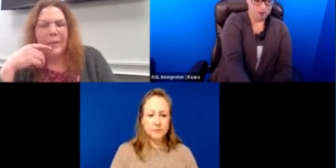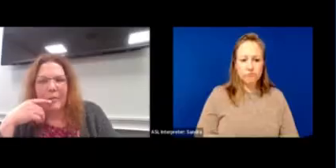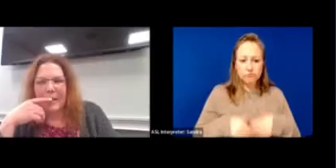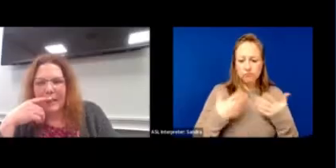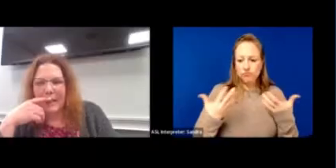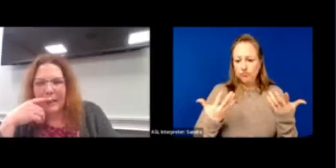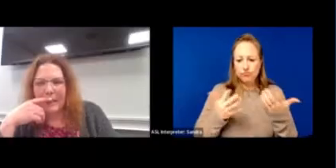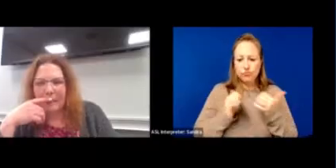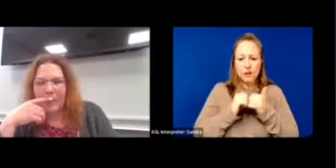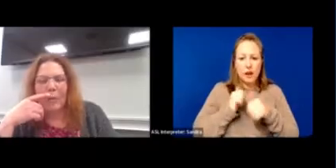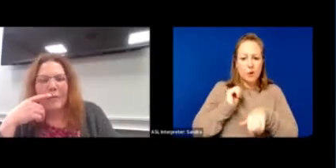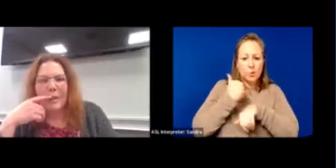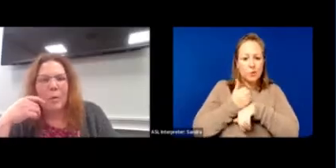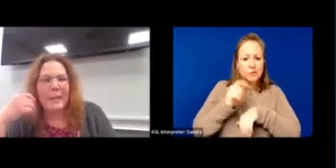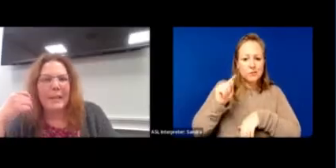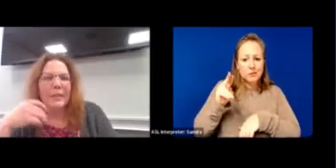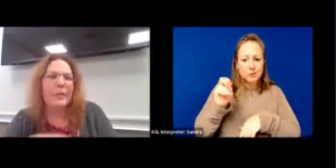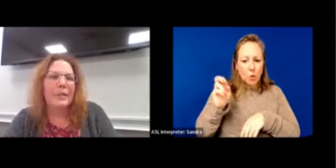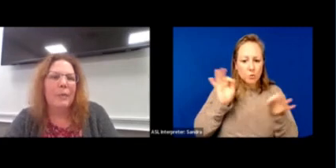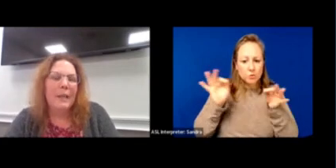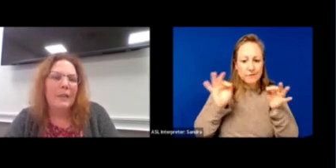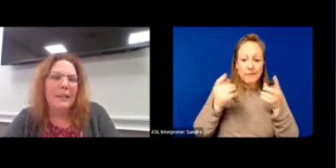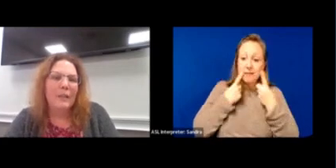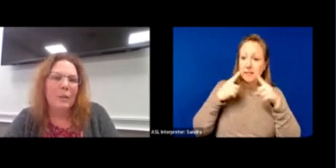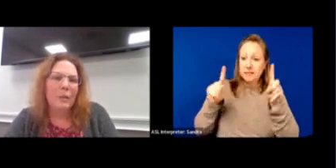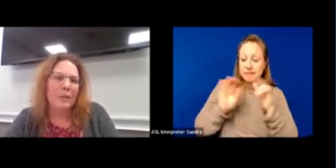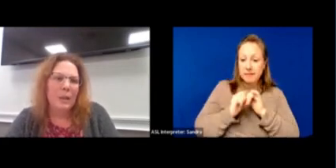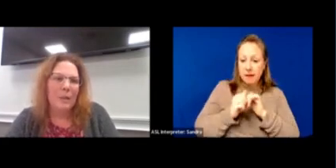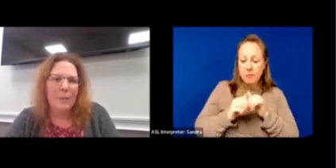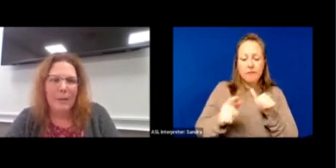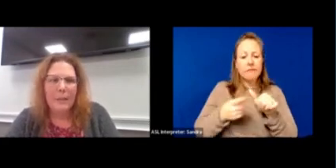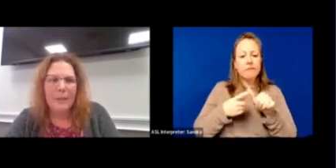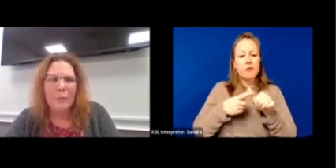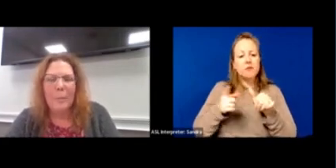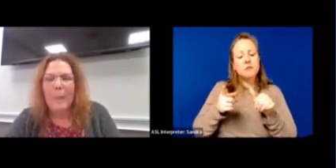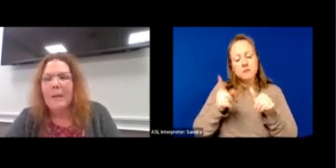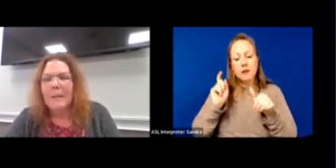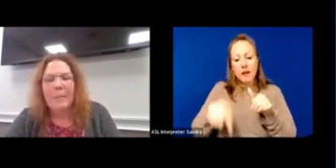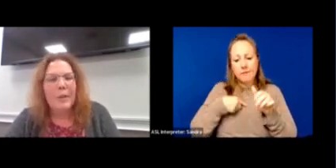tone for success? Well, first what we need to do is we definitely need to look through some of the barriers. Some of